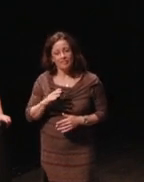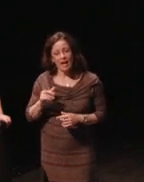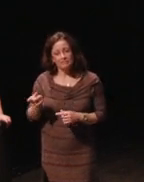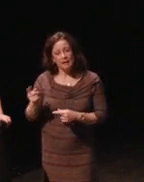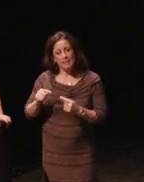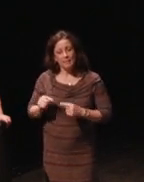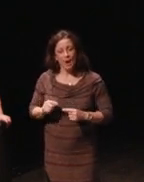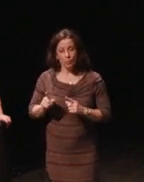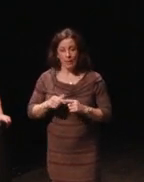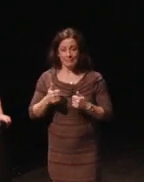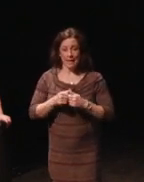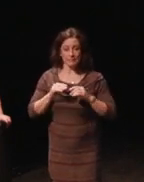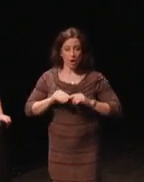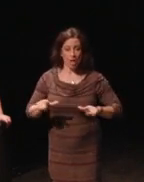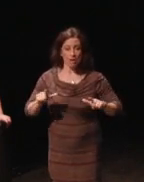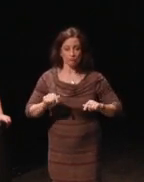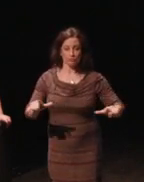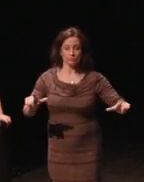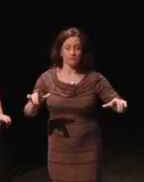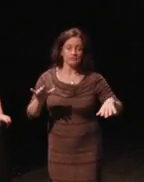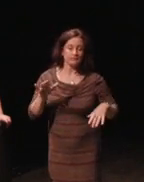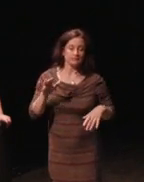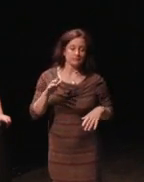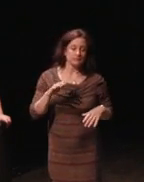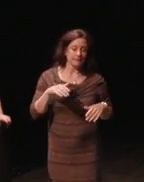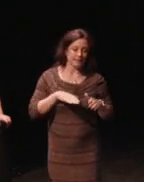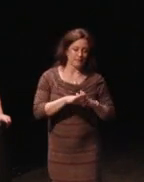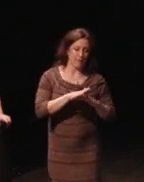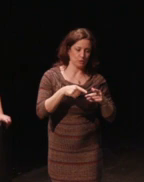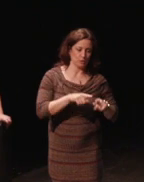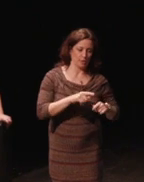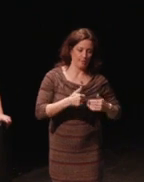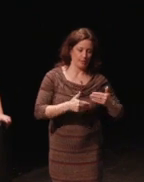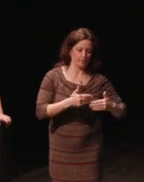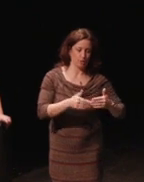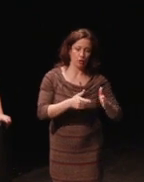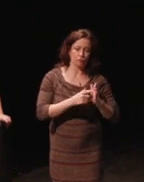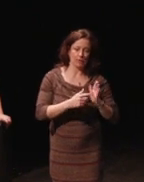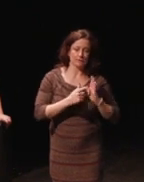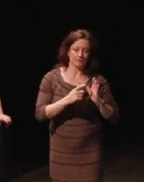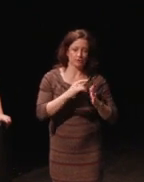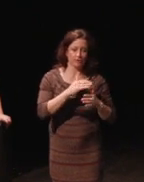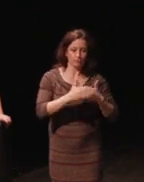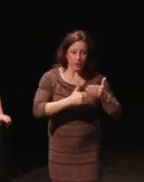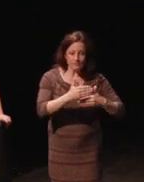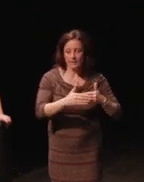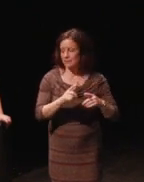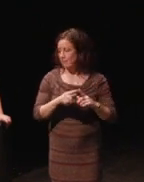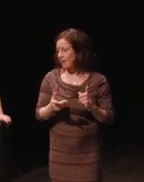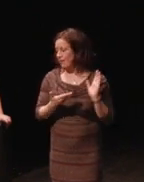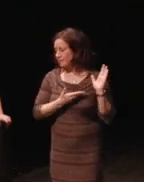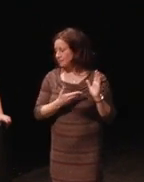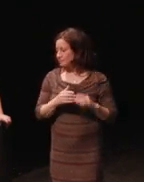games have been launched that was developed during the regular development process. But Nier's autochips tell